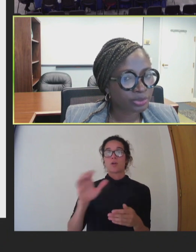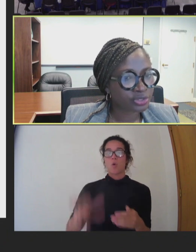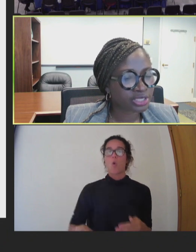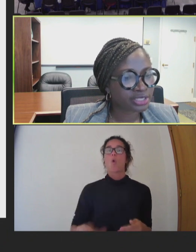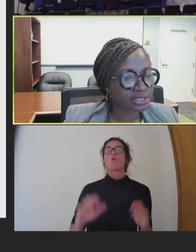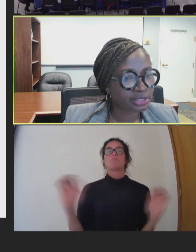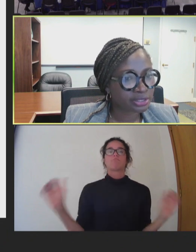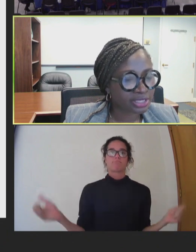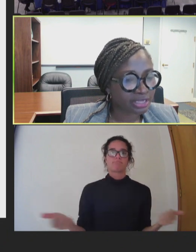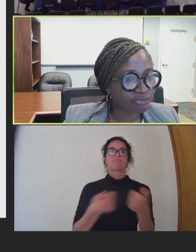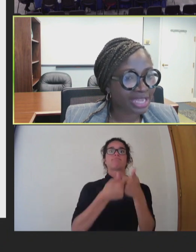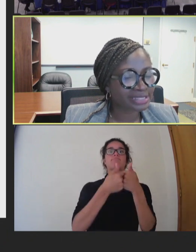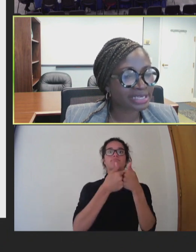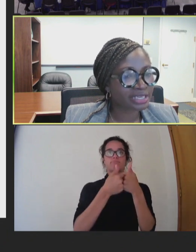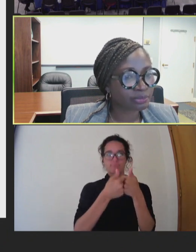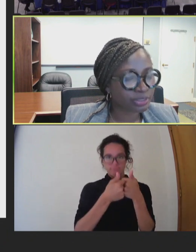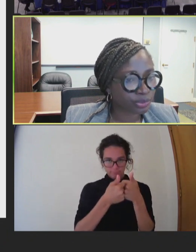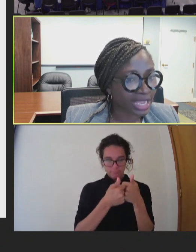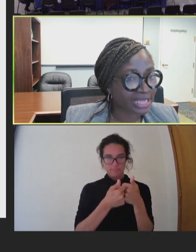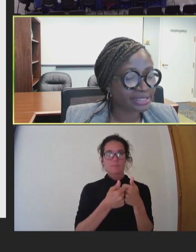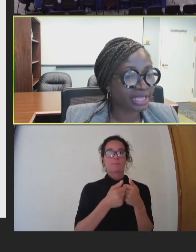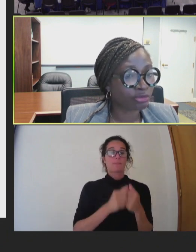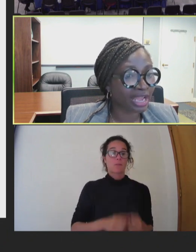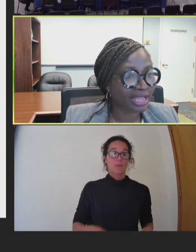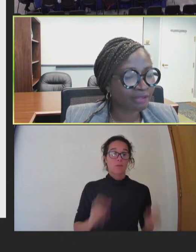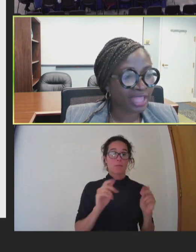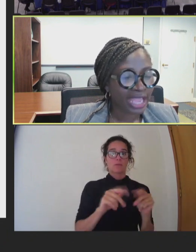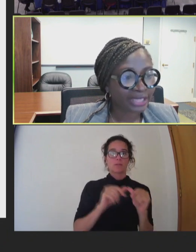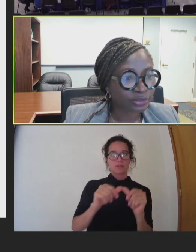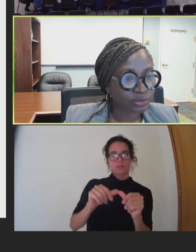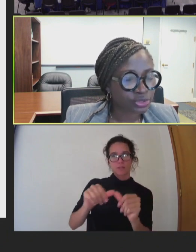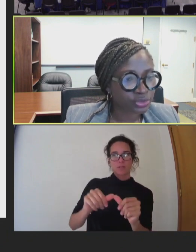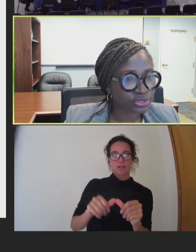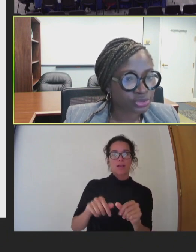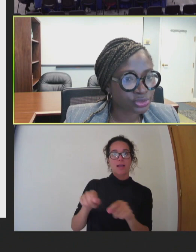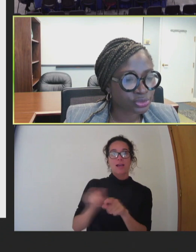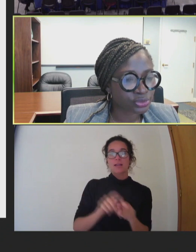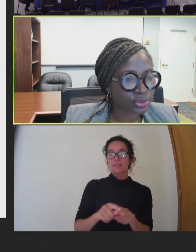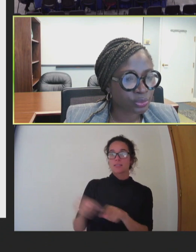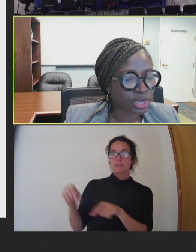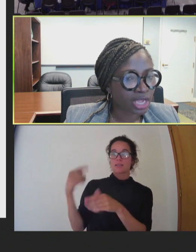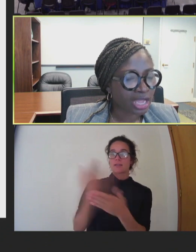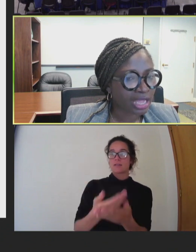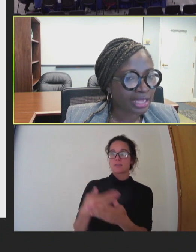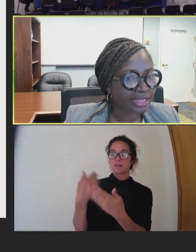opportunity to keep vaccinating people as they arrive and the resources to do so,